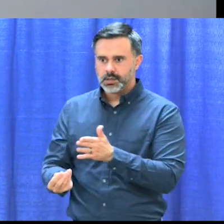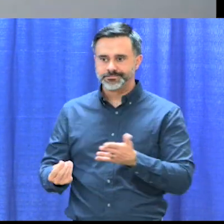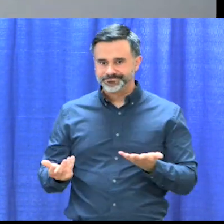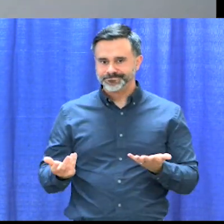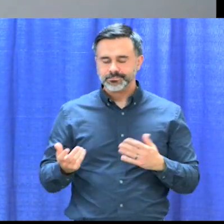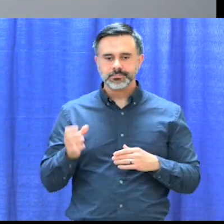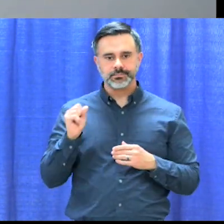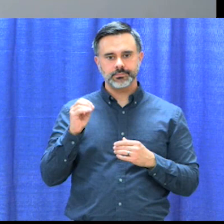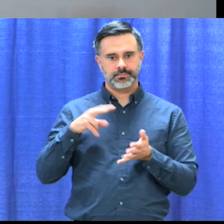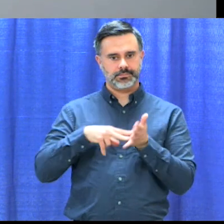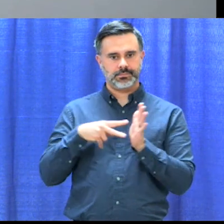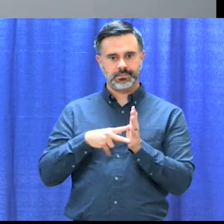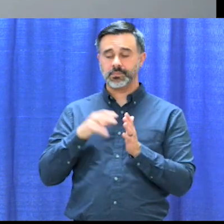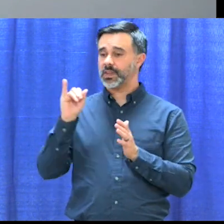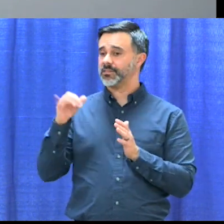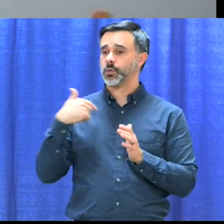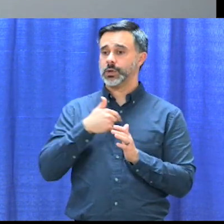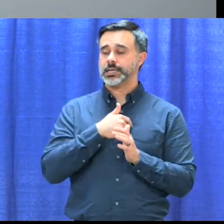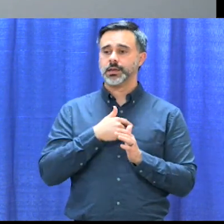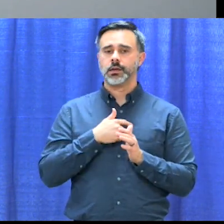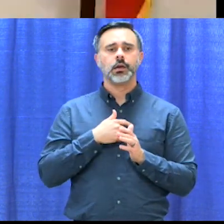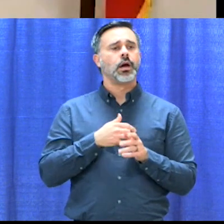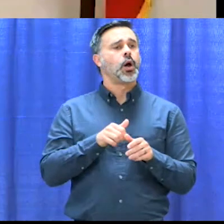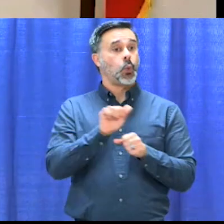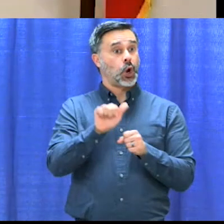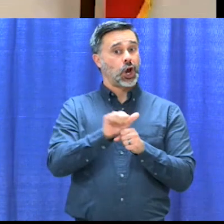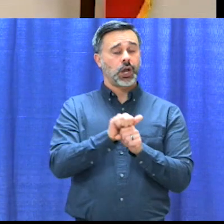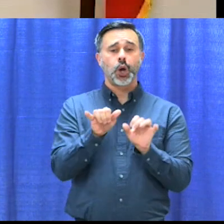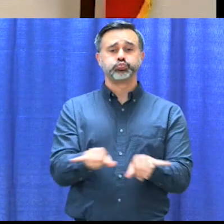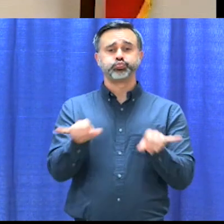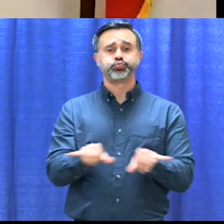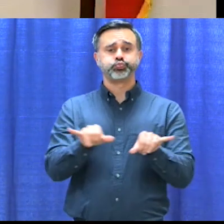And so that means if we just do what we've always done we will get the same result that we've always gotten.